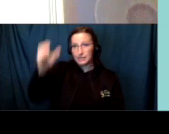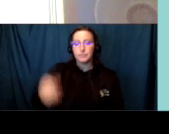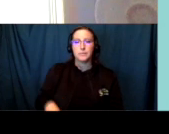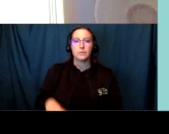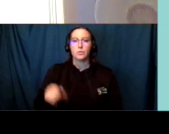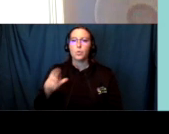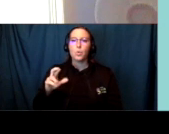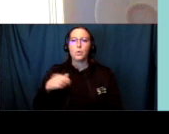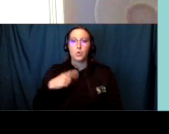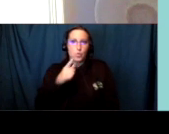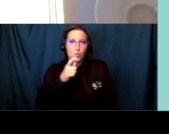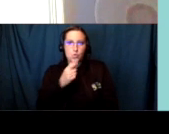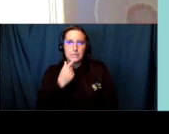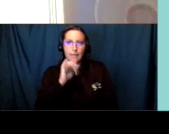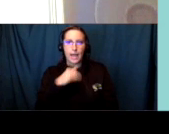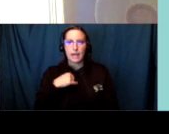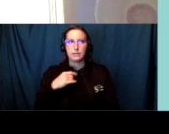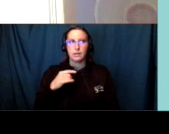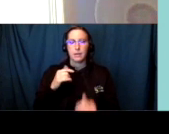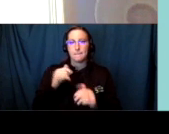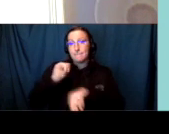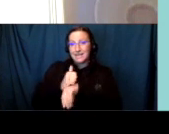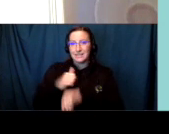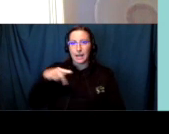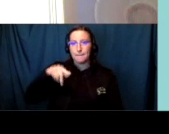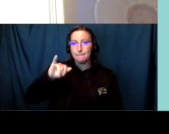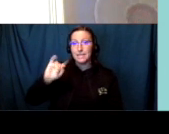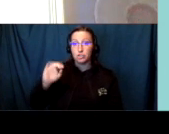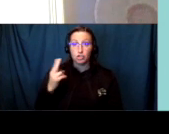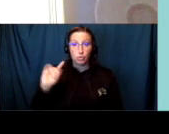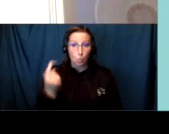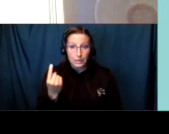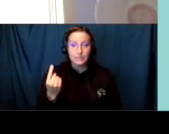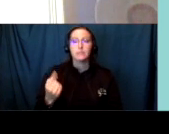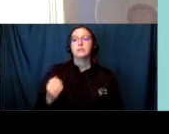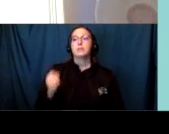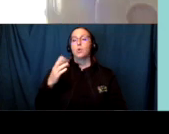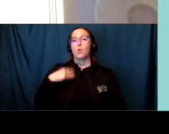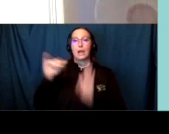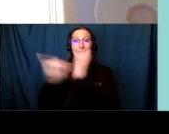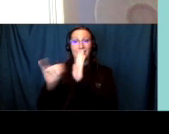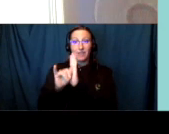only by pitch and before we weren't asking them to identify the person, you were just having them imitate.